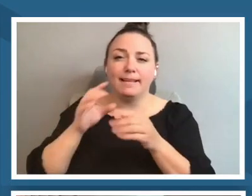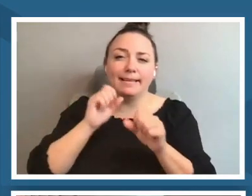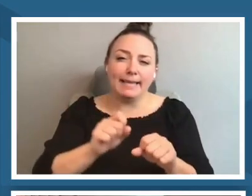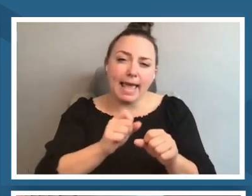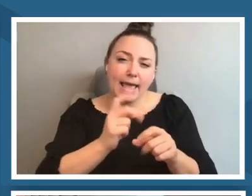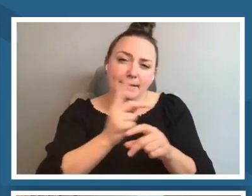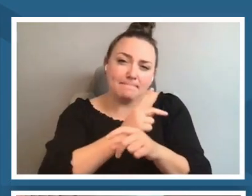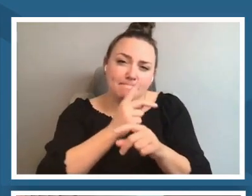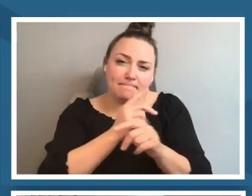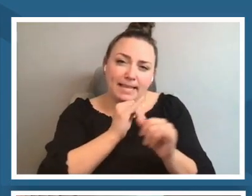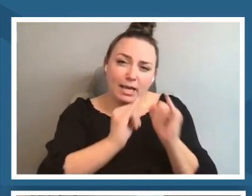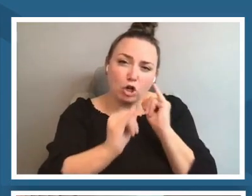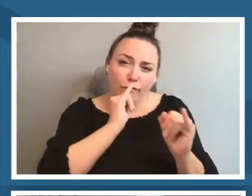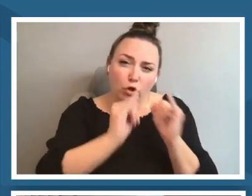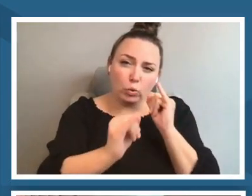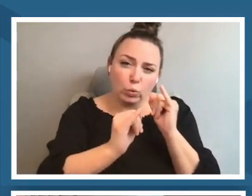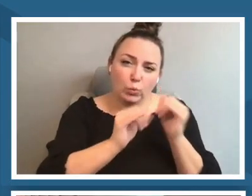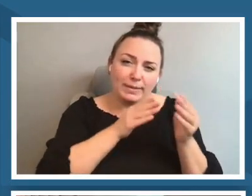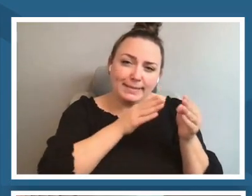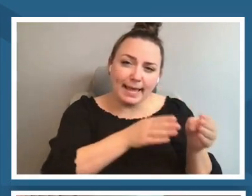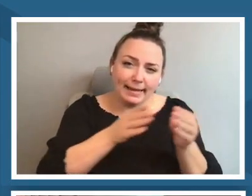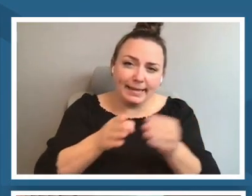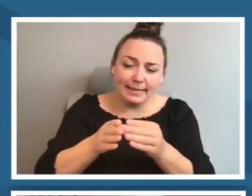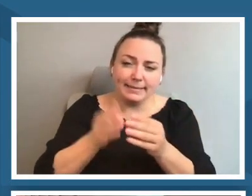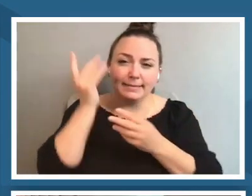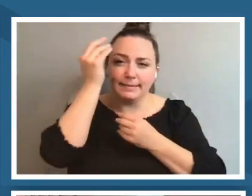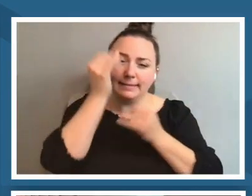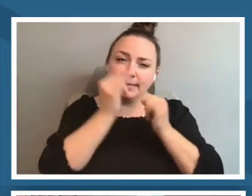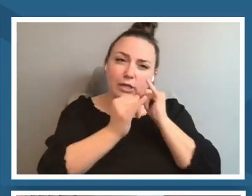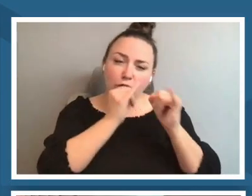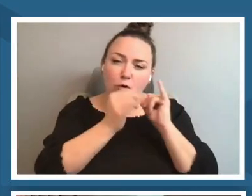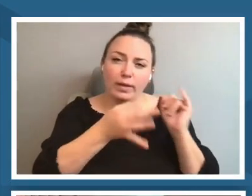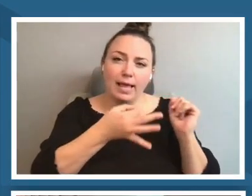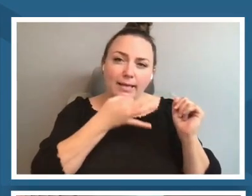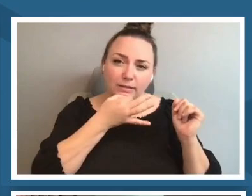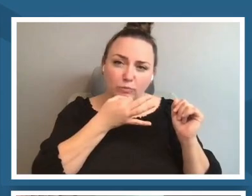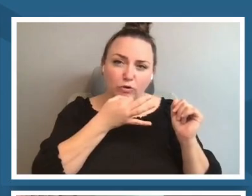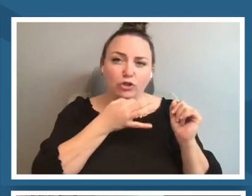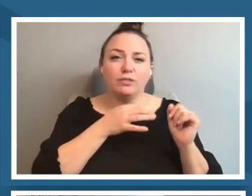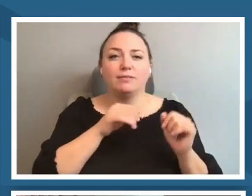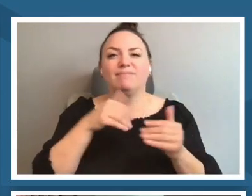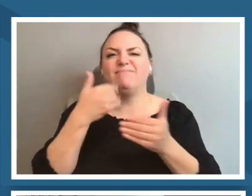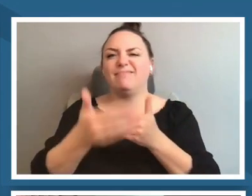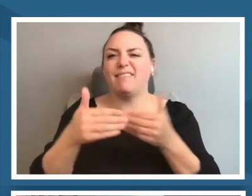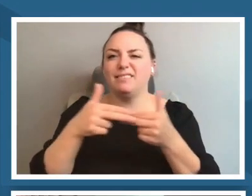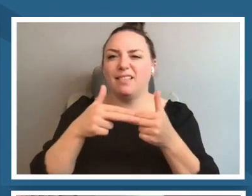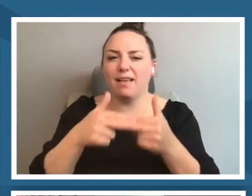and interviewing experts which is worth mentioning next slide